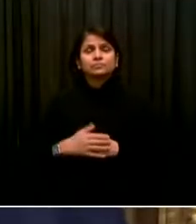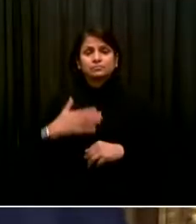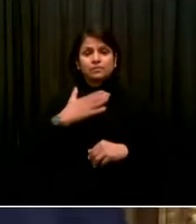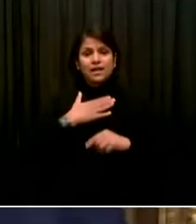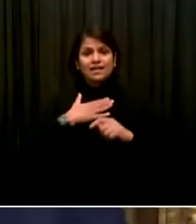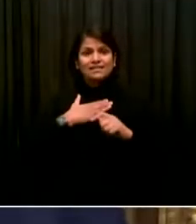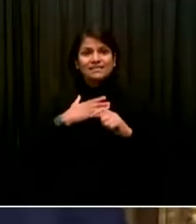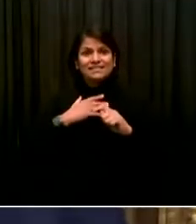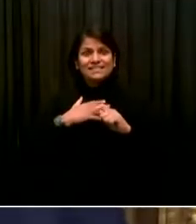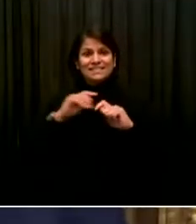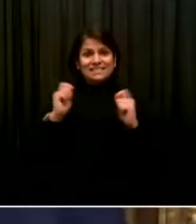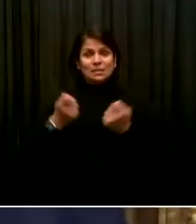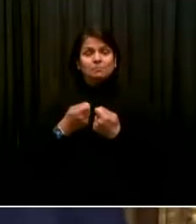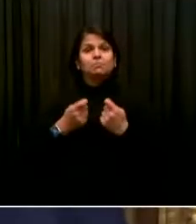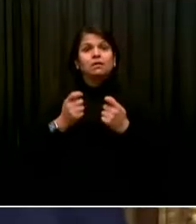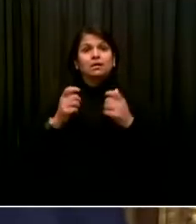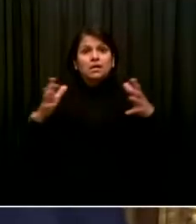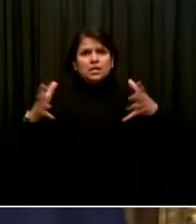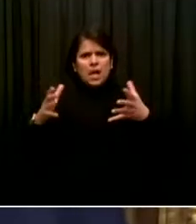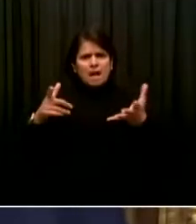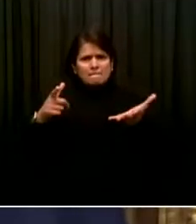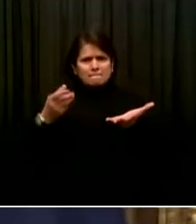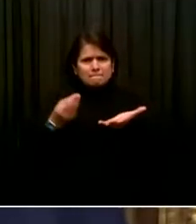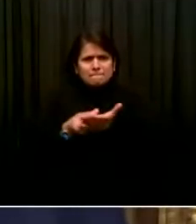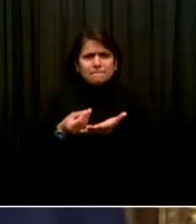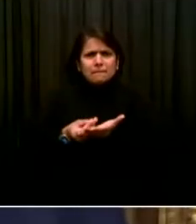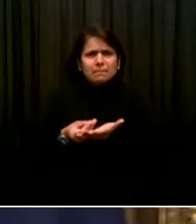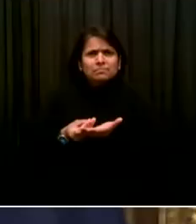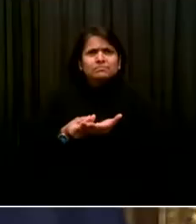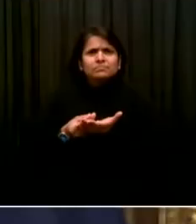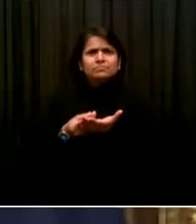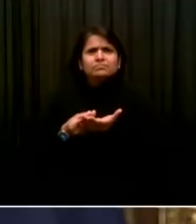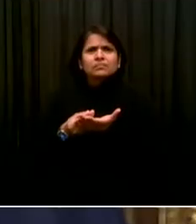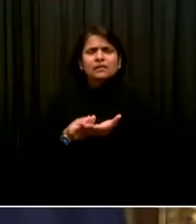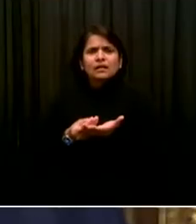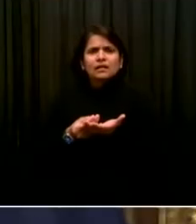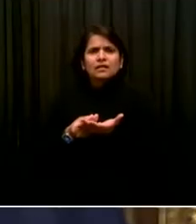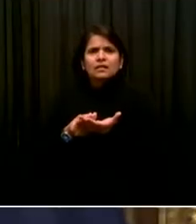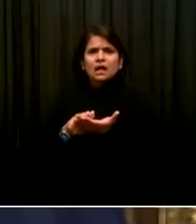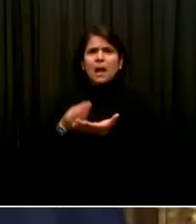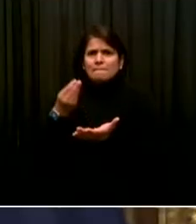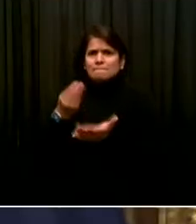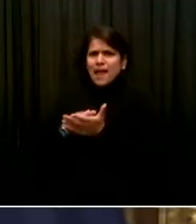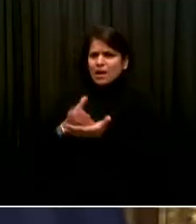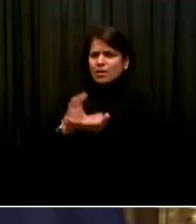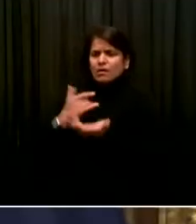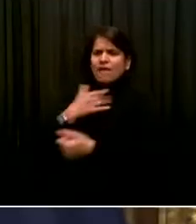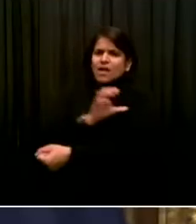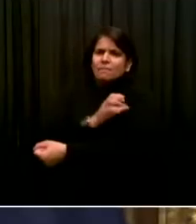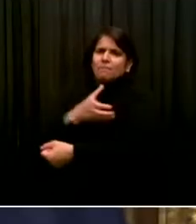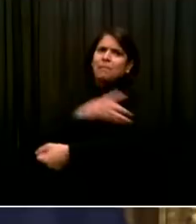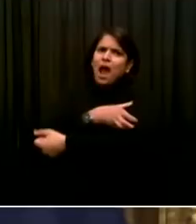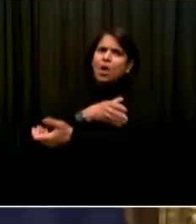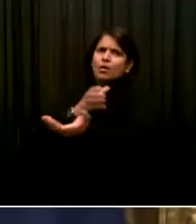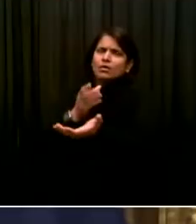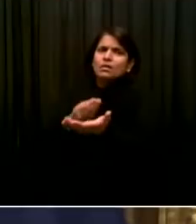ILWL ALSO USE THE CITY'S ENORMOUS PURCHASING POWER TO CREATE JOB OPPORTNIUTESI